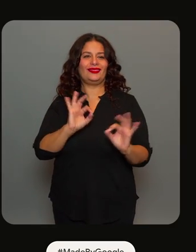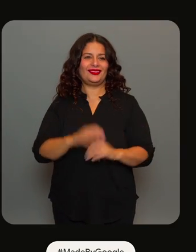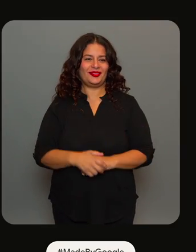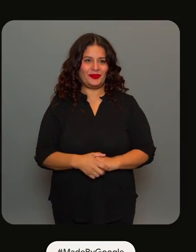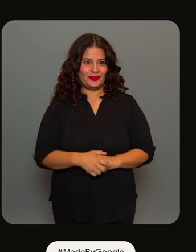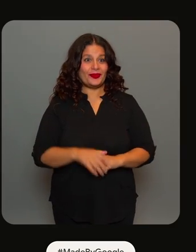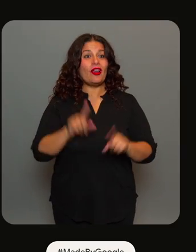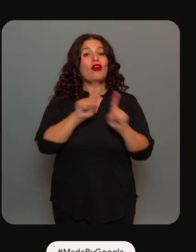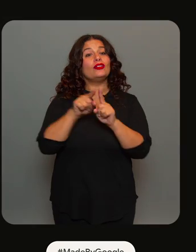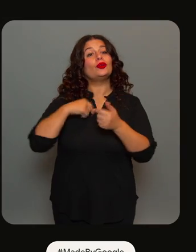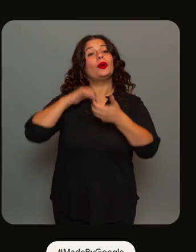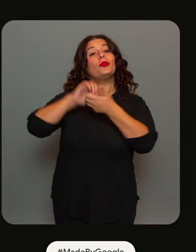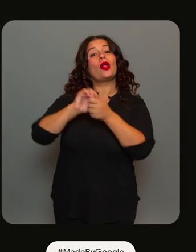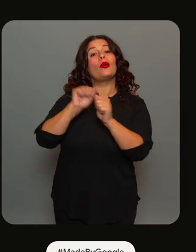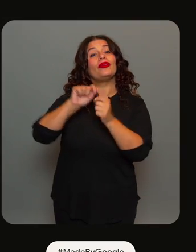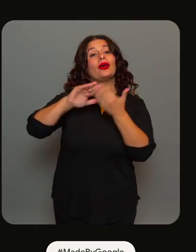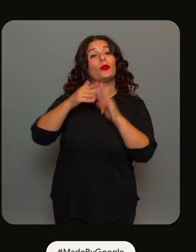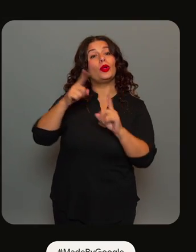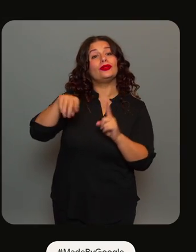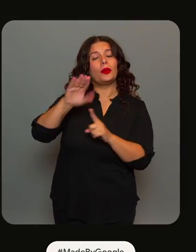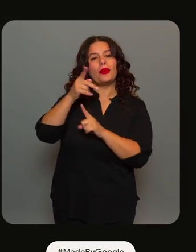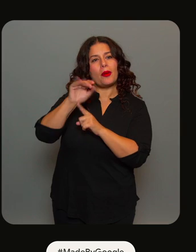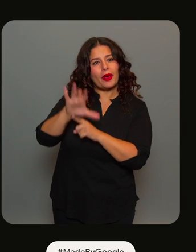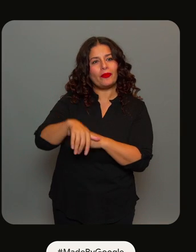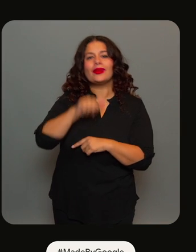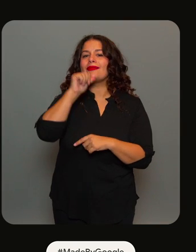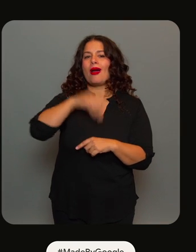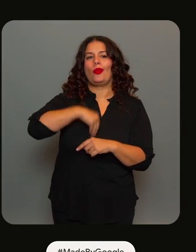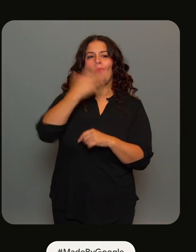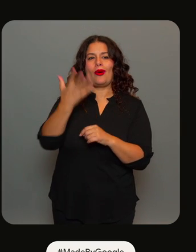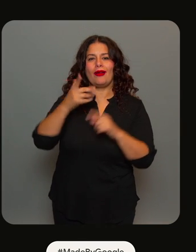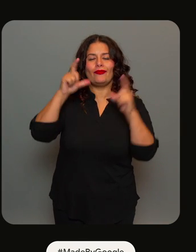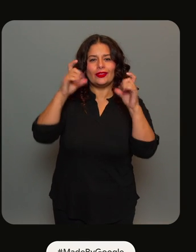non-western photographers, editors and visual producers